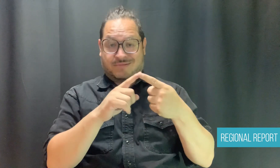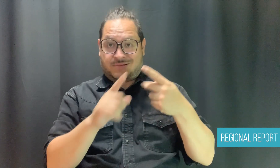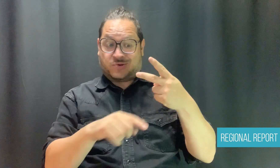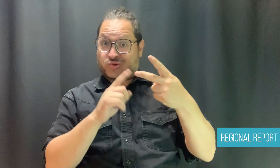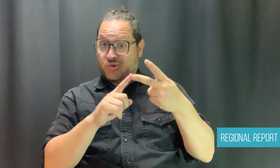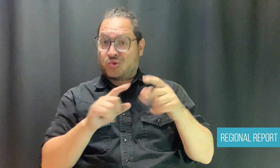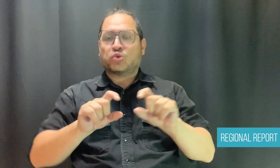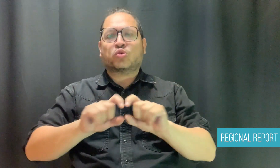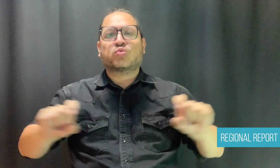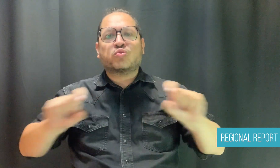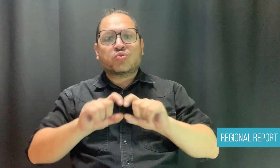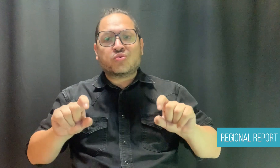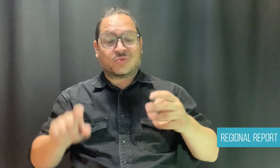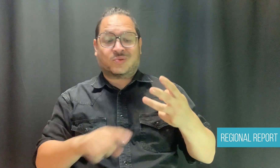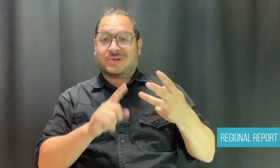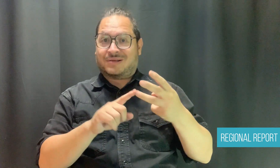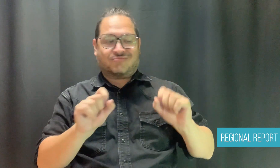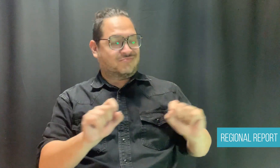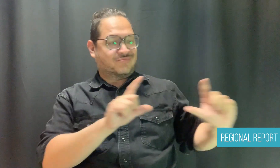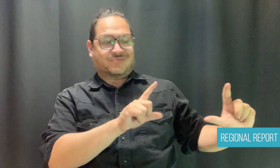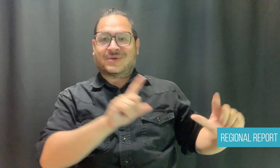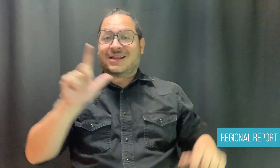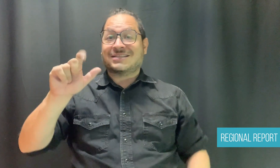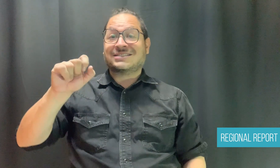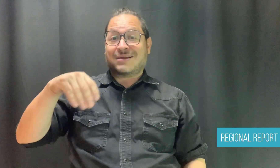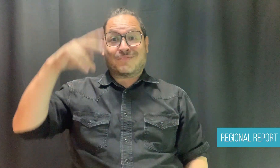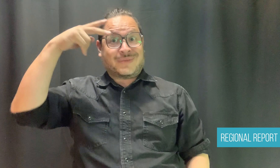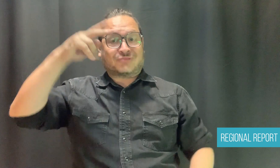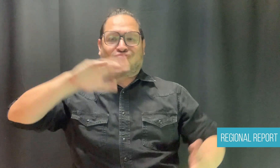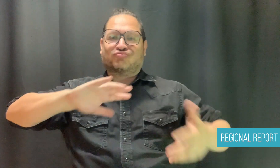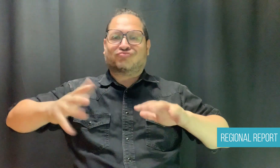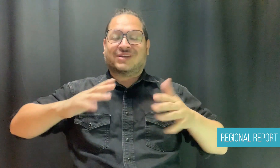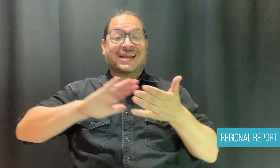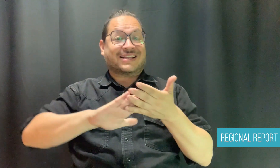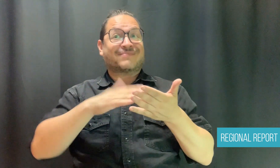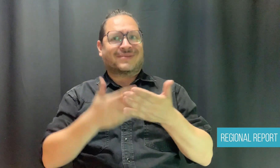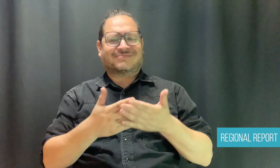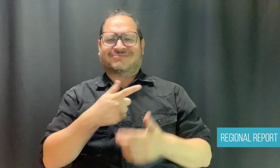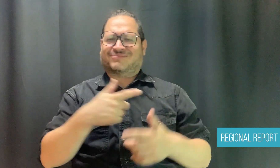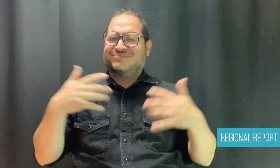interpretation. This is a wonderful idea! Deaf people can access